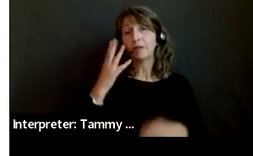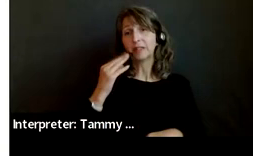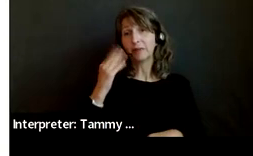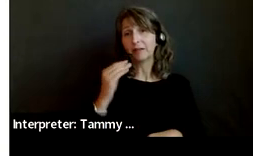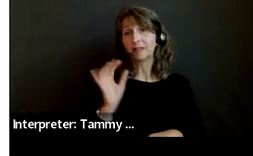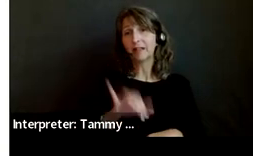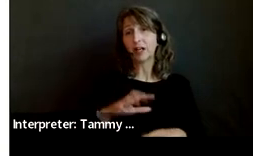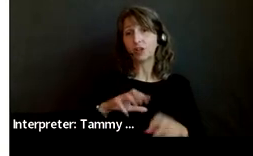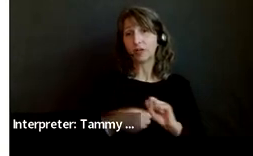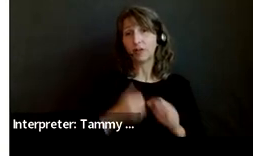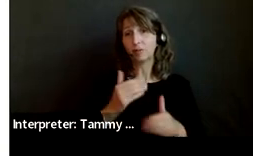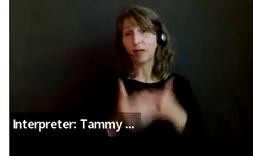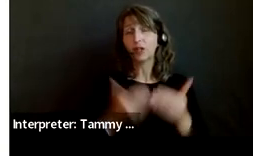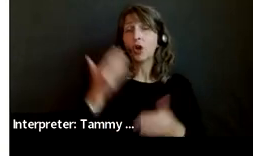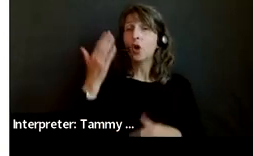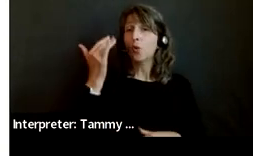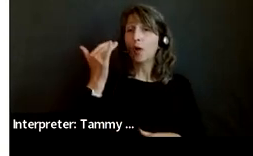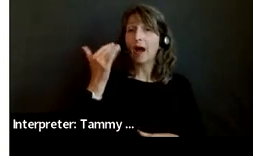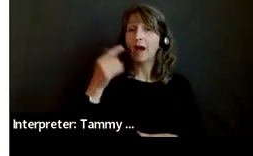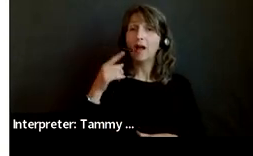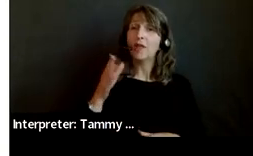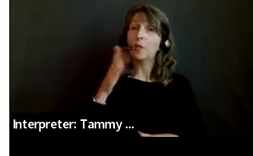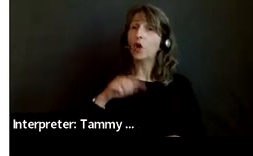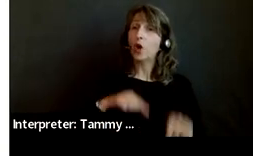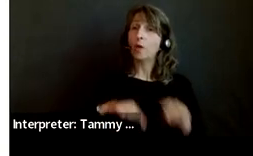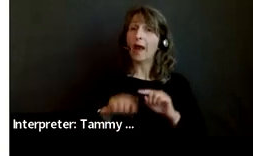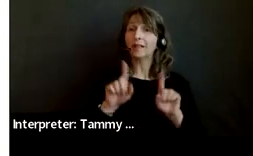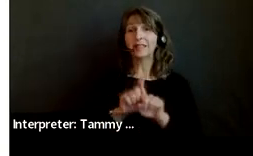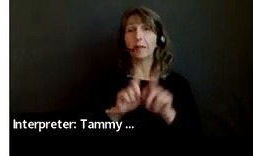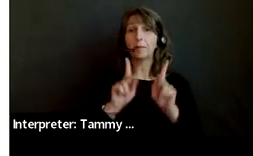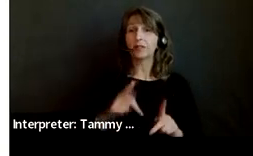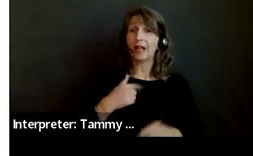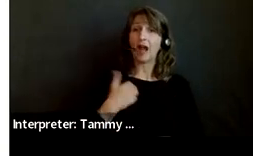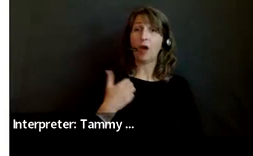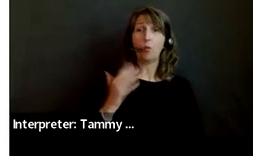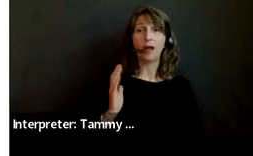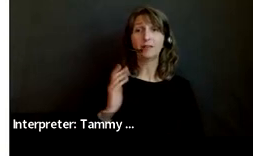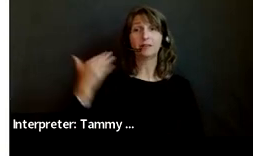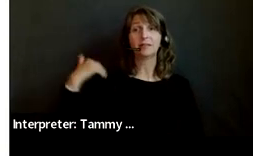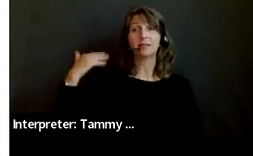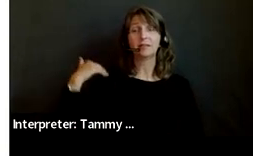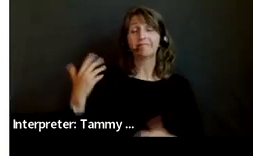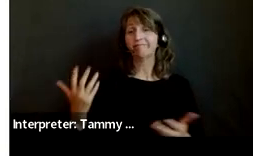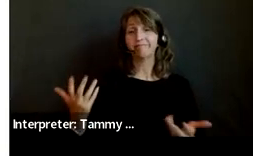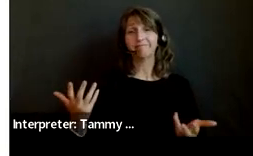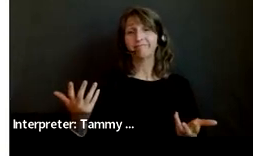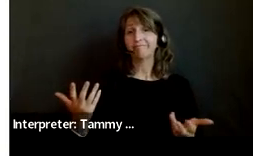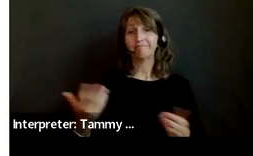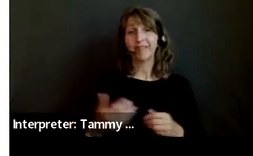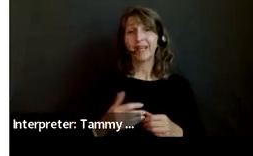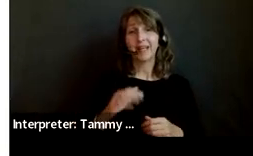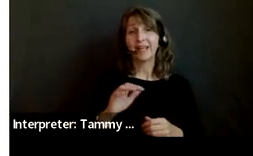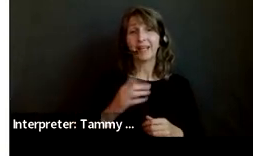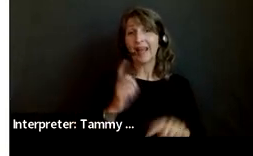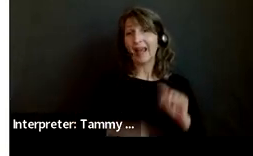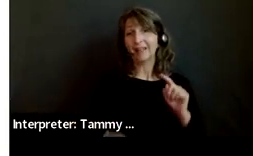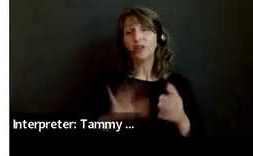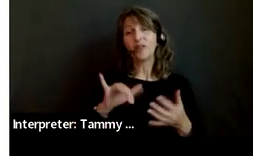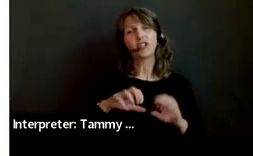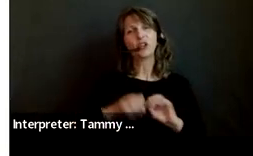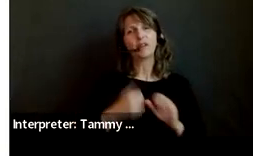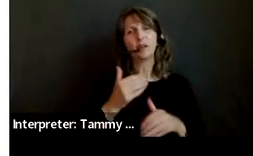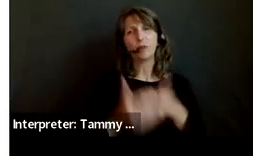I have had clients tell me, you know, I like the person I am better now. I just hate how I got here.